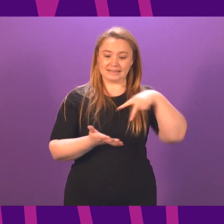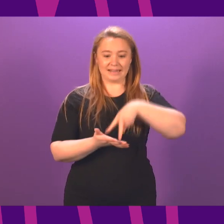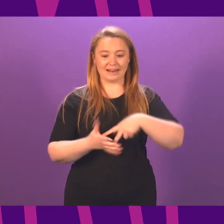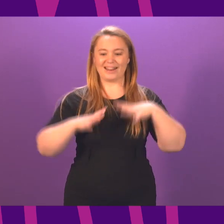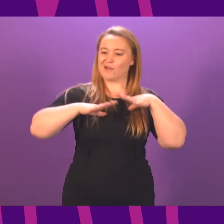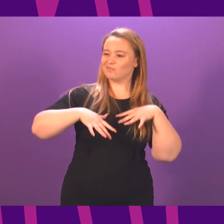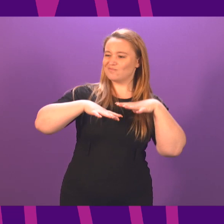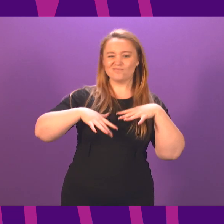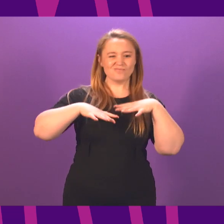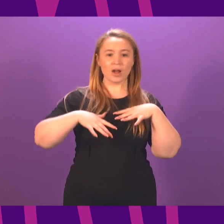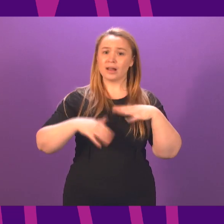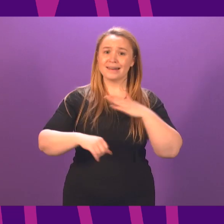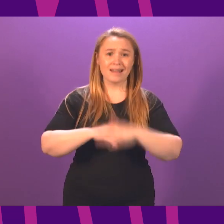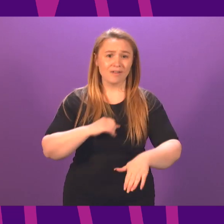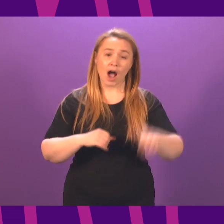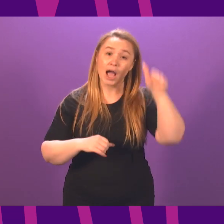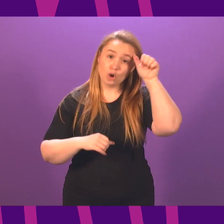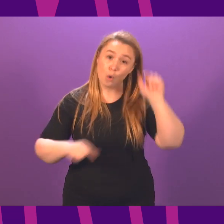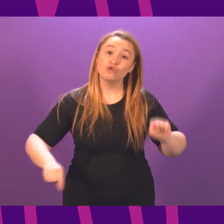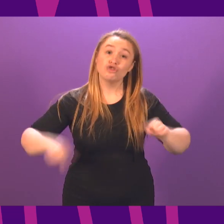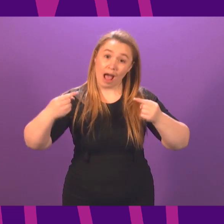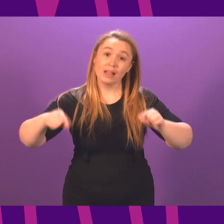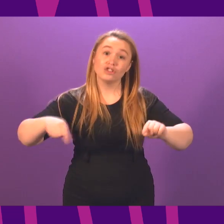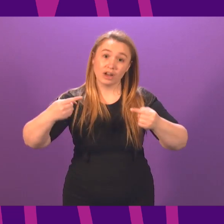any way complacent about the challenge that we face right now. We are in a precarious,